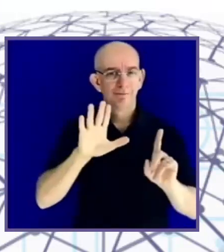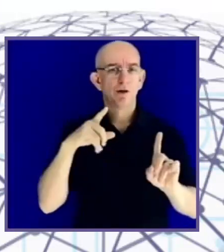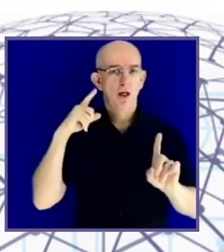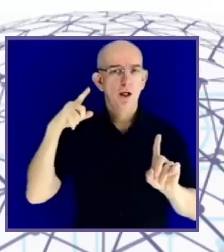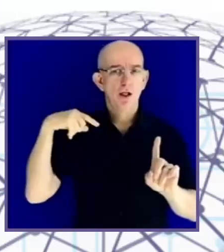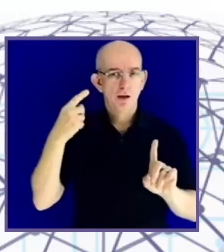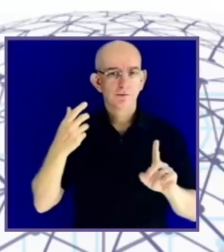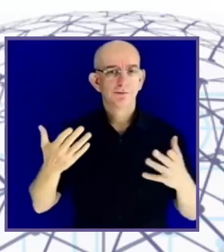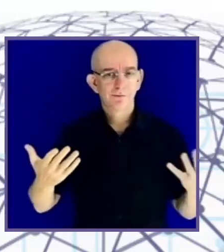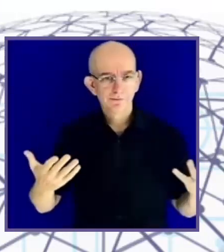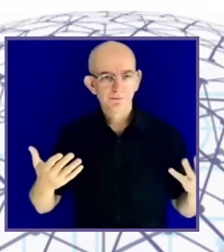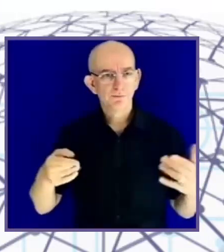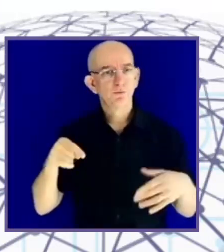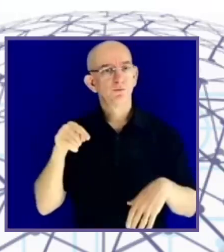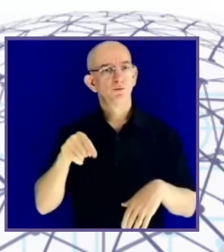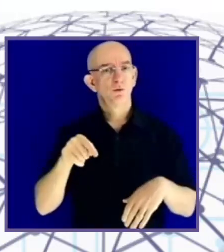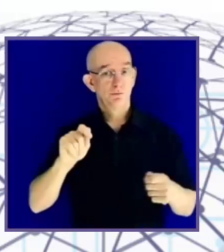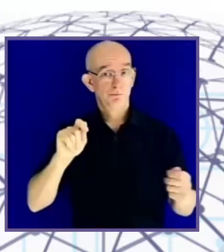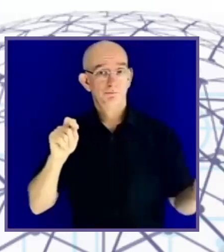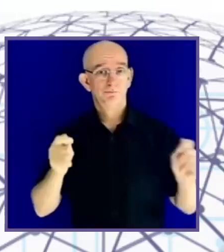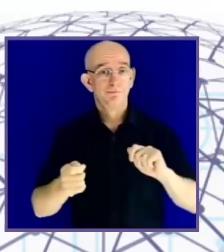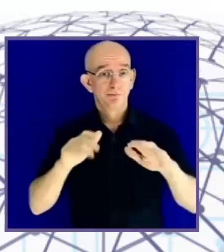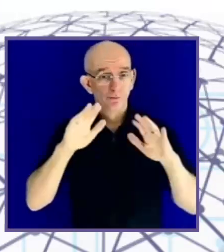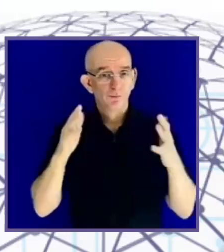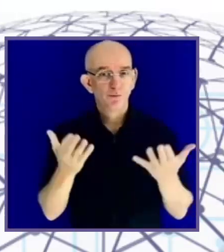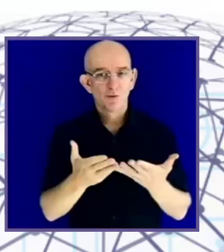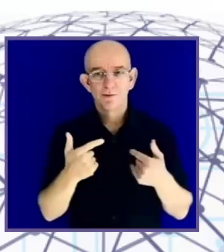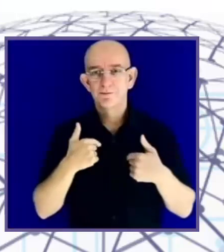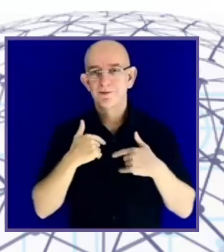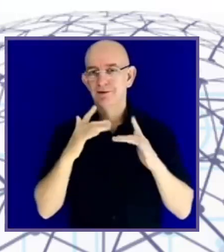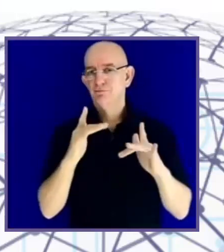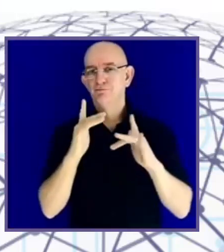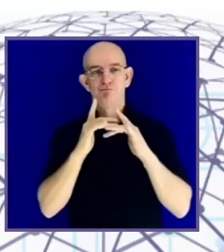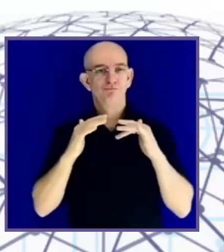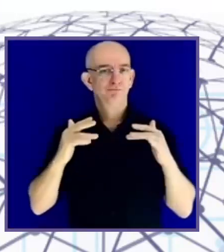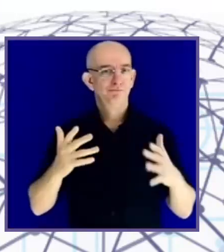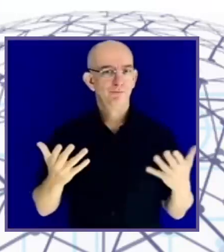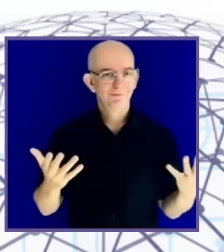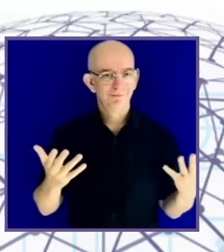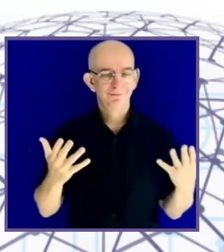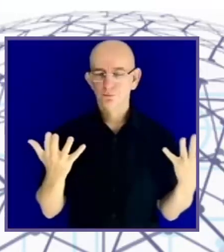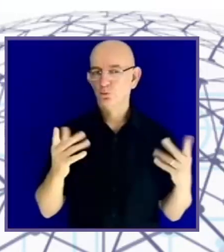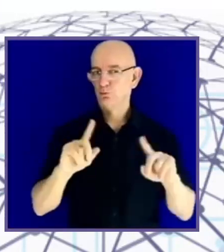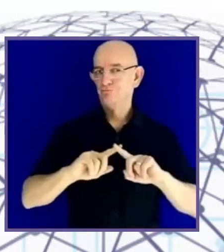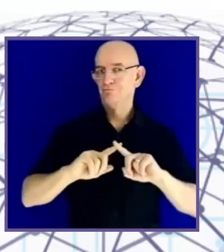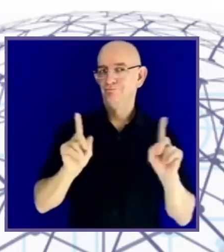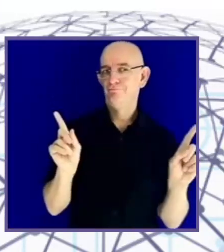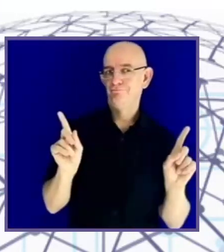A strange quirk of fate was that I was actually the last person to accept to be a torchbearer